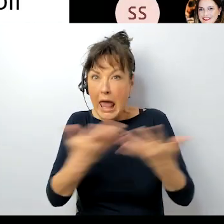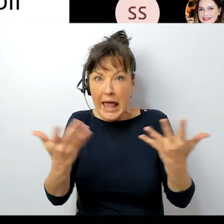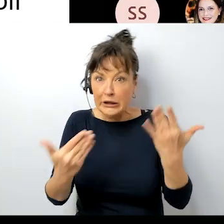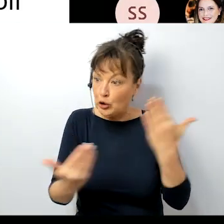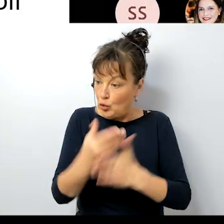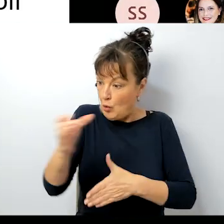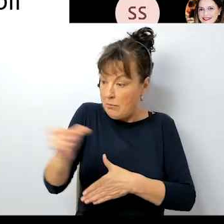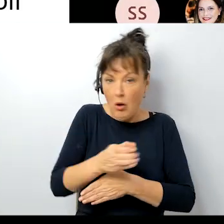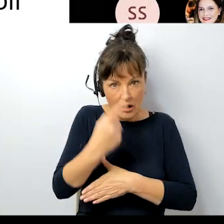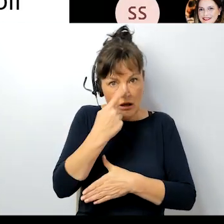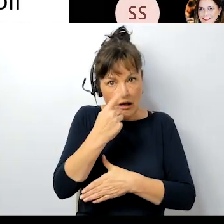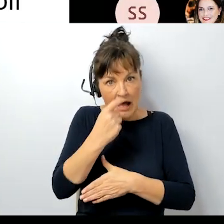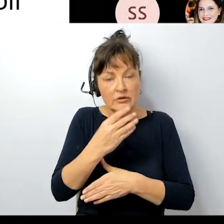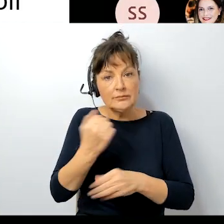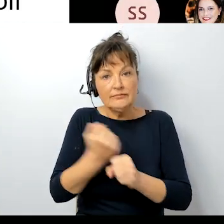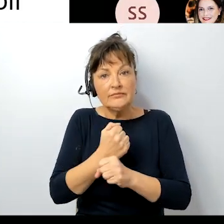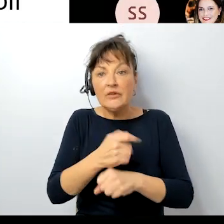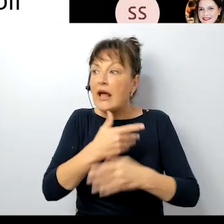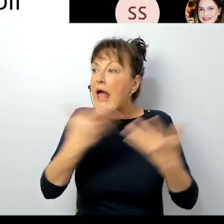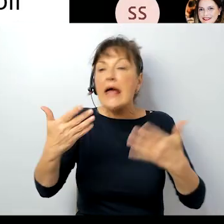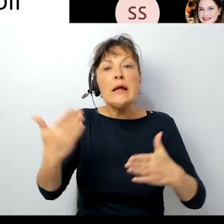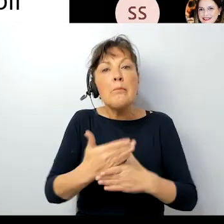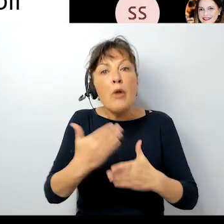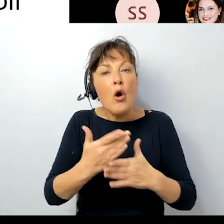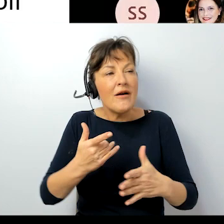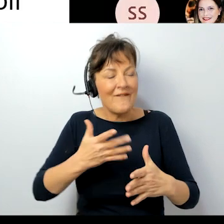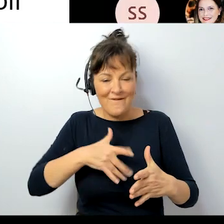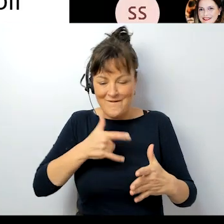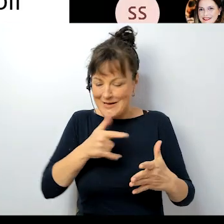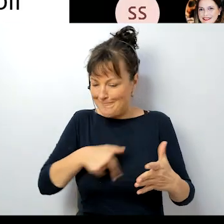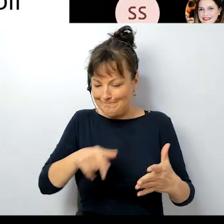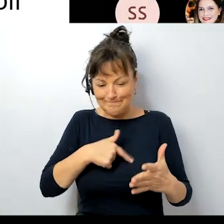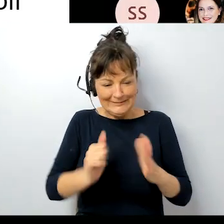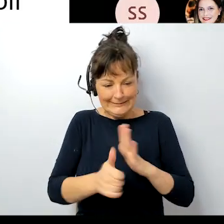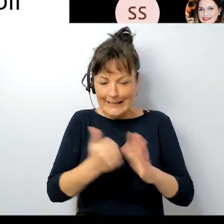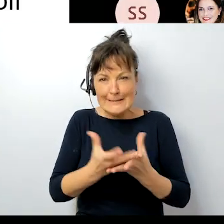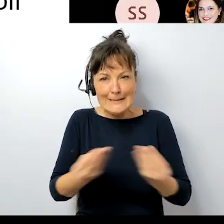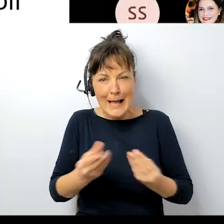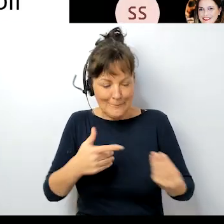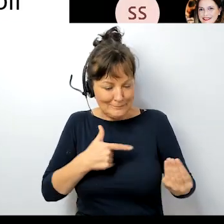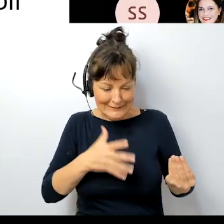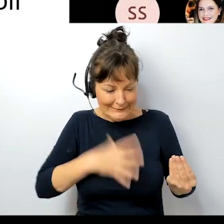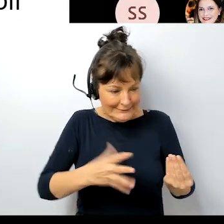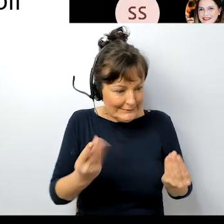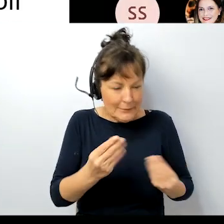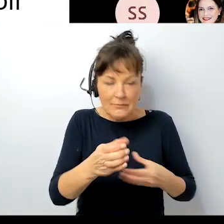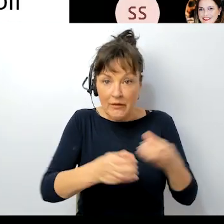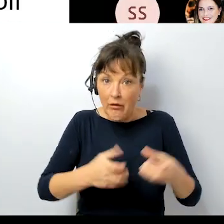employees. Any employer in Scotland seeking to widen their talent pool and address skills gaps